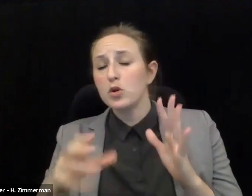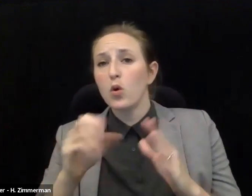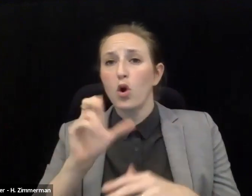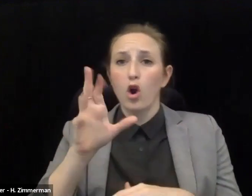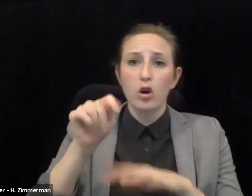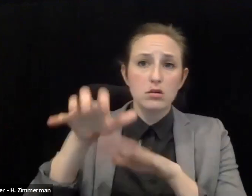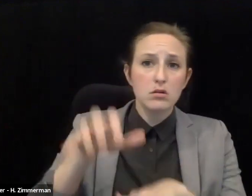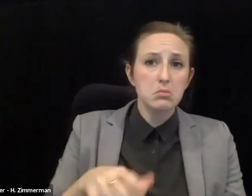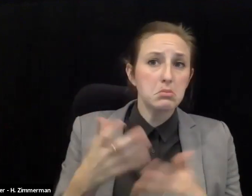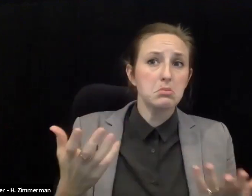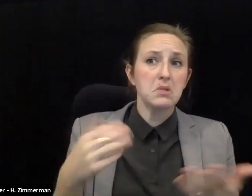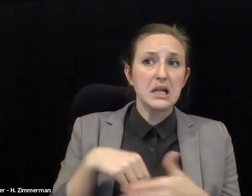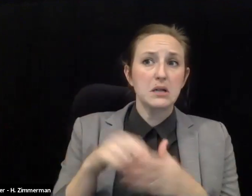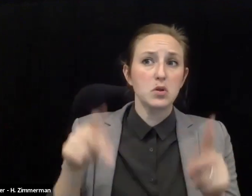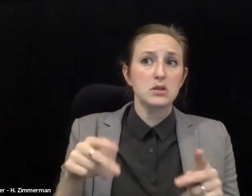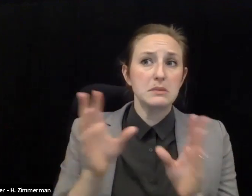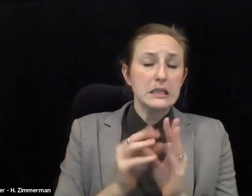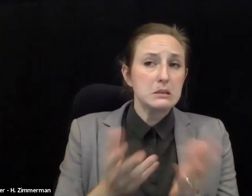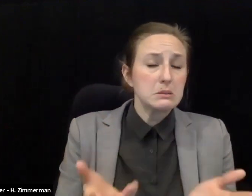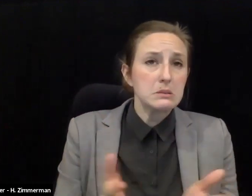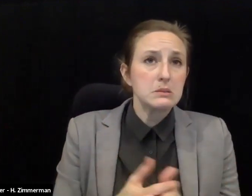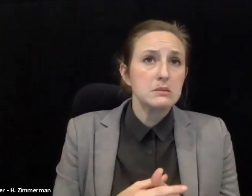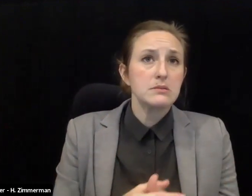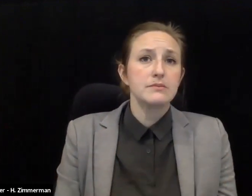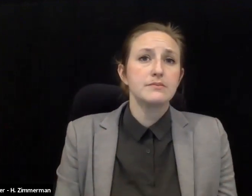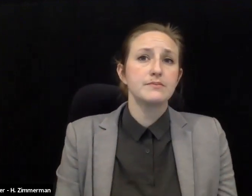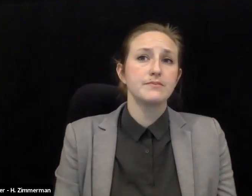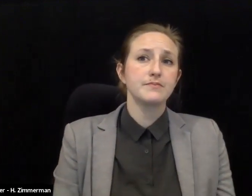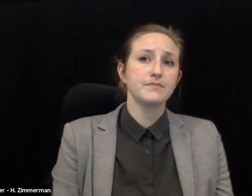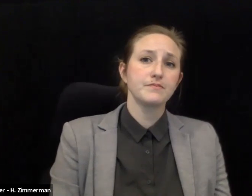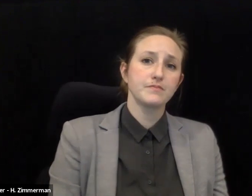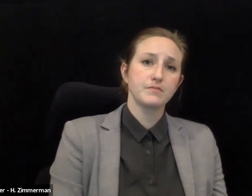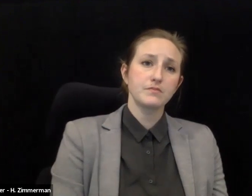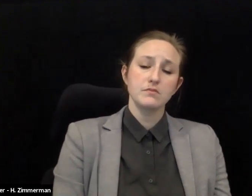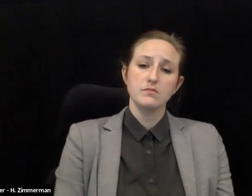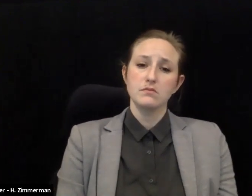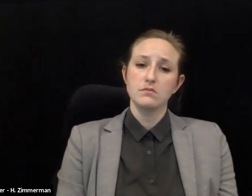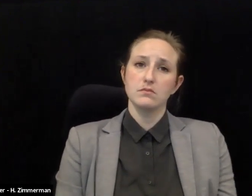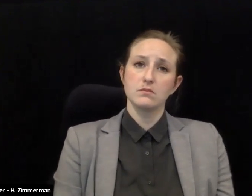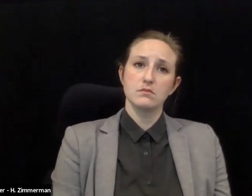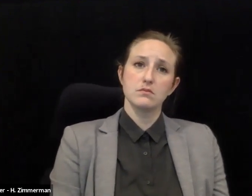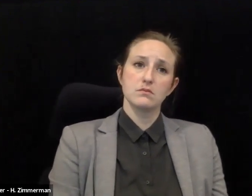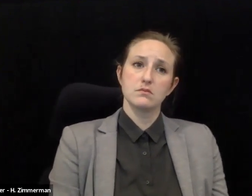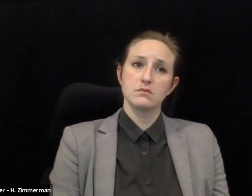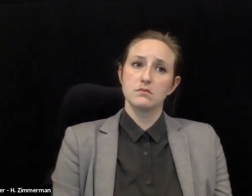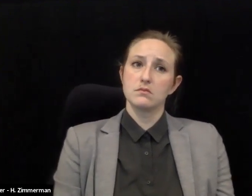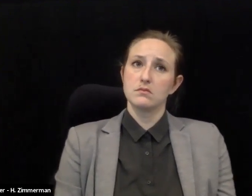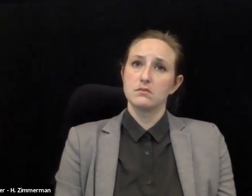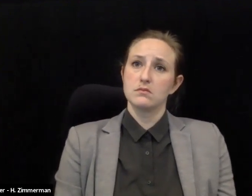for an in person meetings.